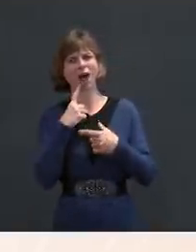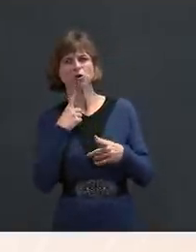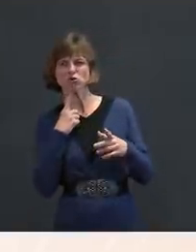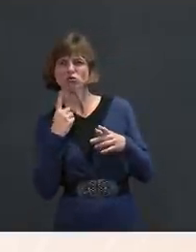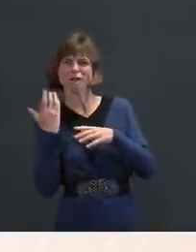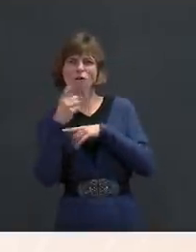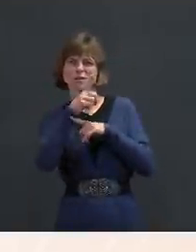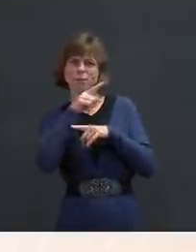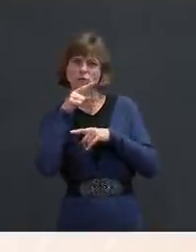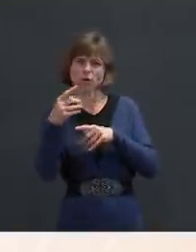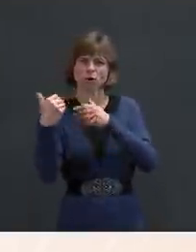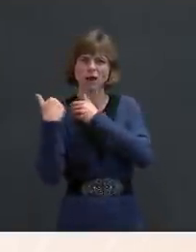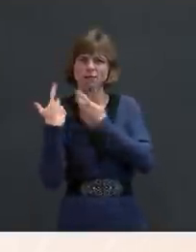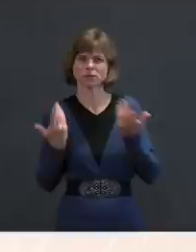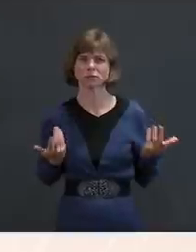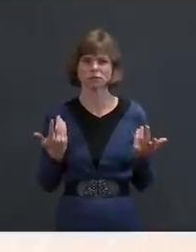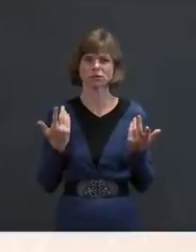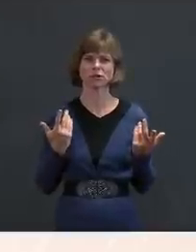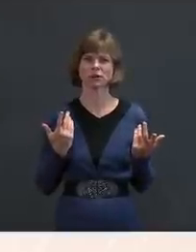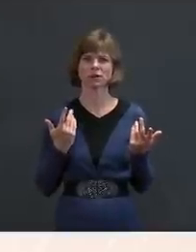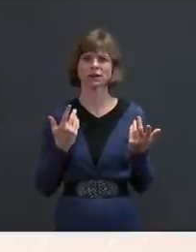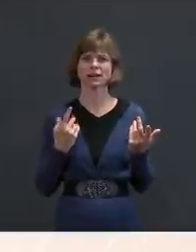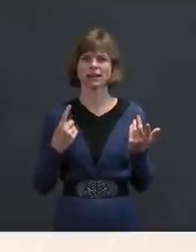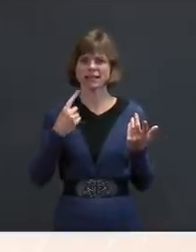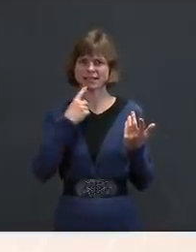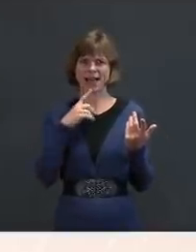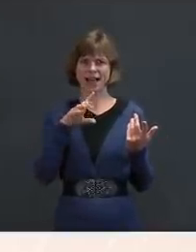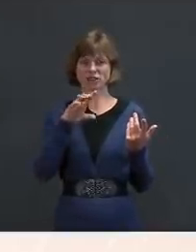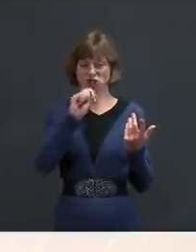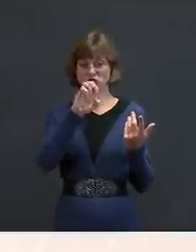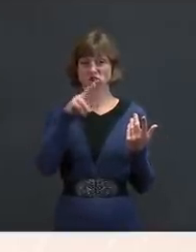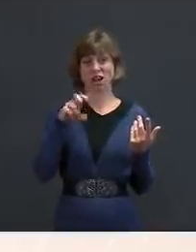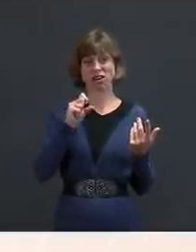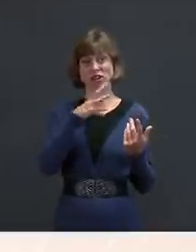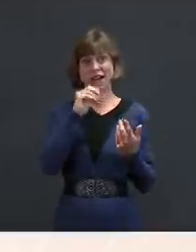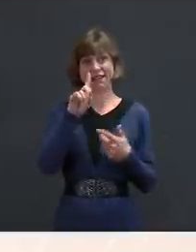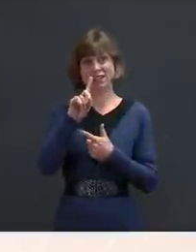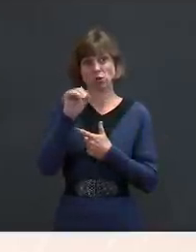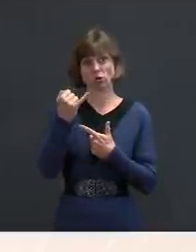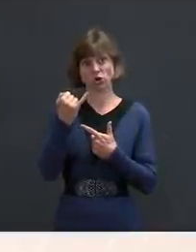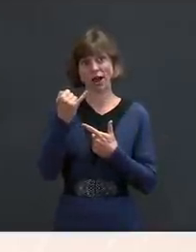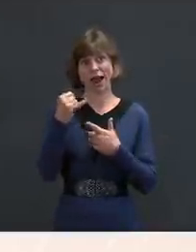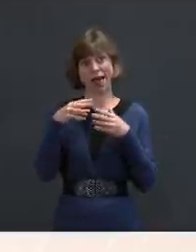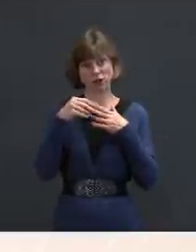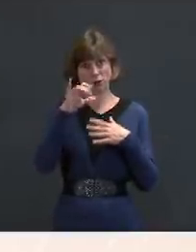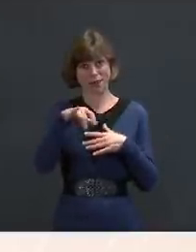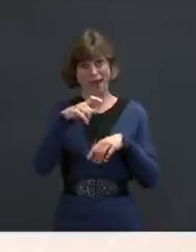put out basically a roadmap that says that Jeff Sessions and DOJ leadership at the time was responsible for that --